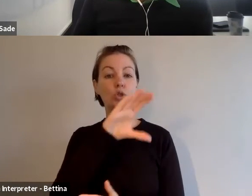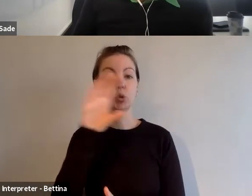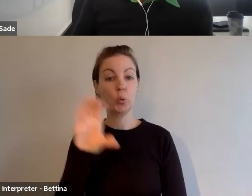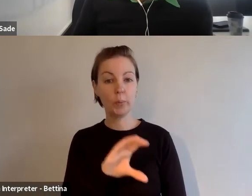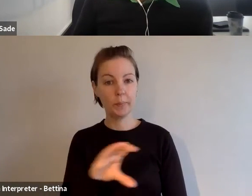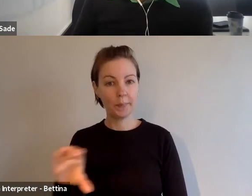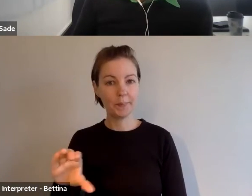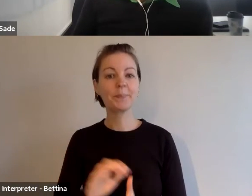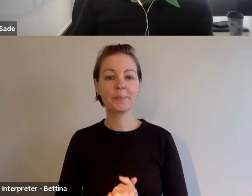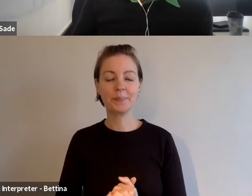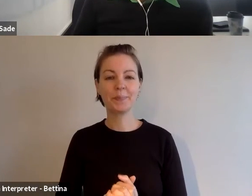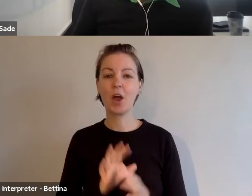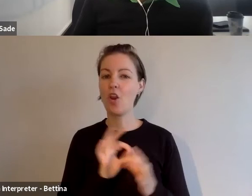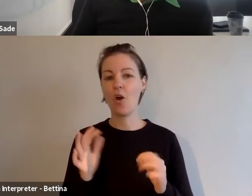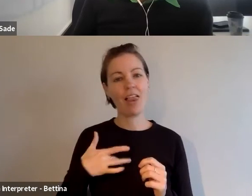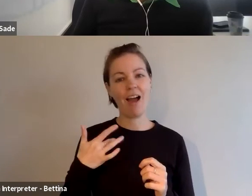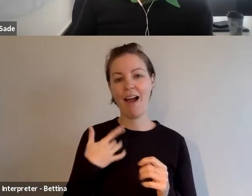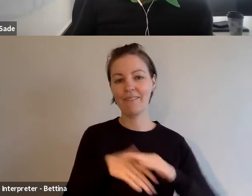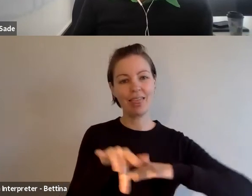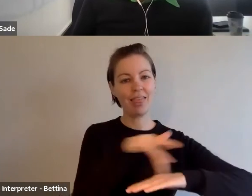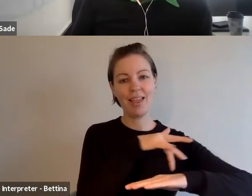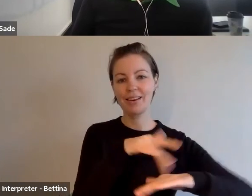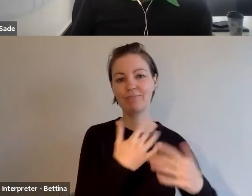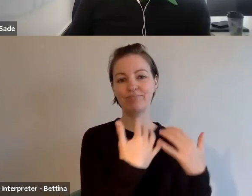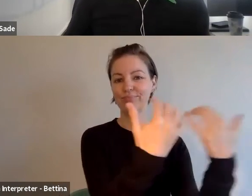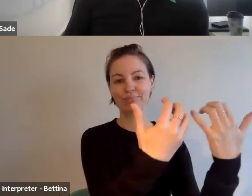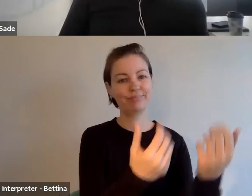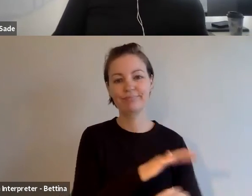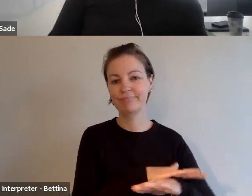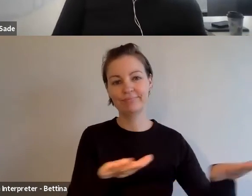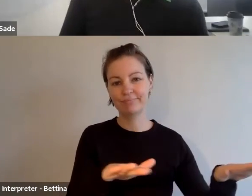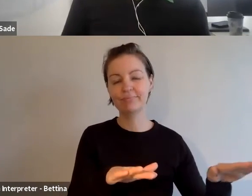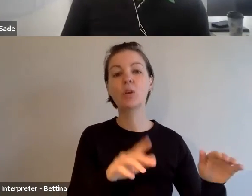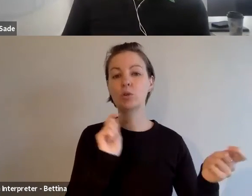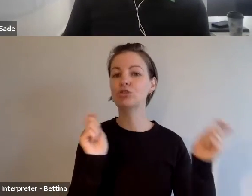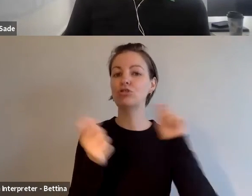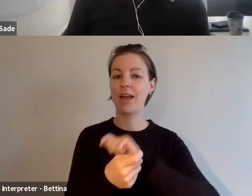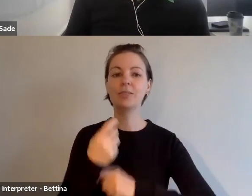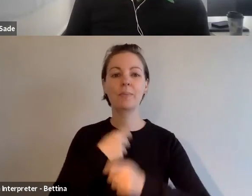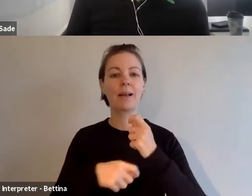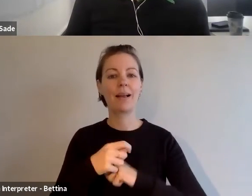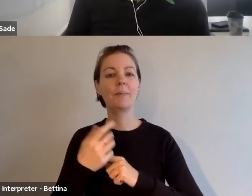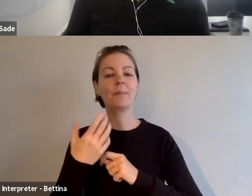And instead of live performances we were able to do websites with performance installations on them.